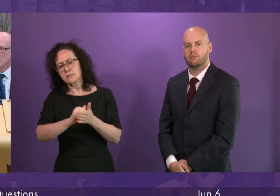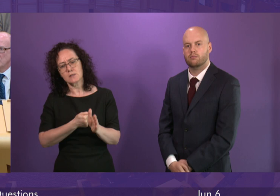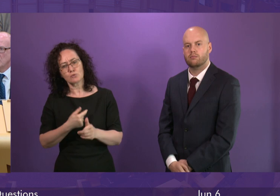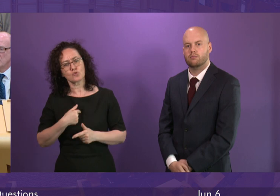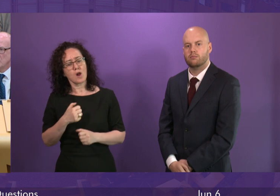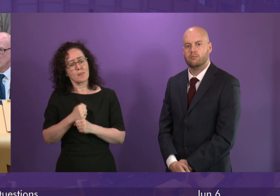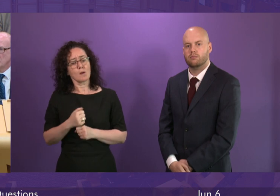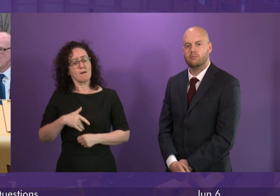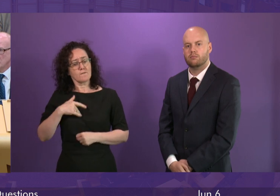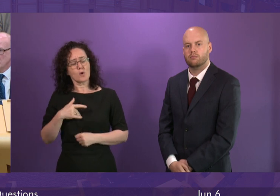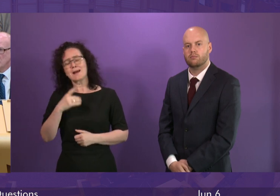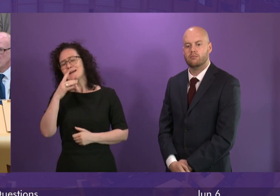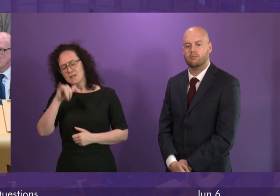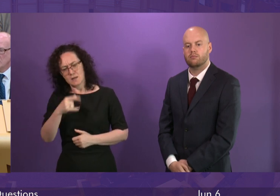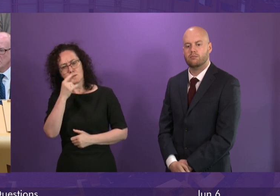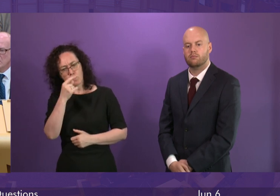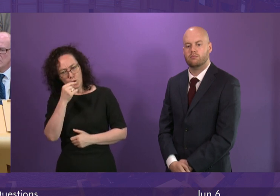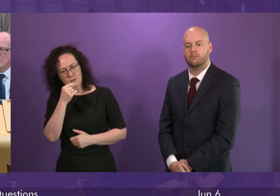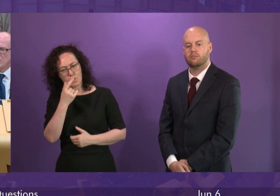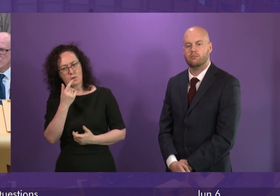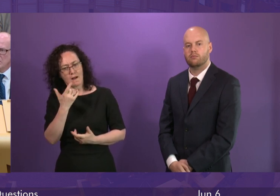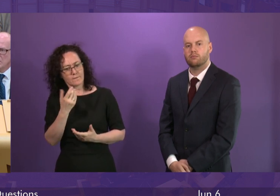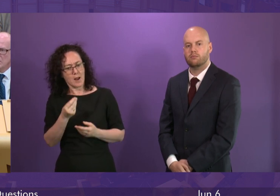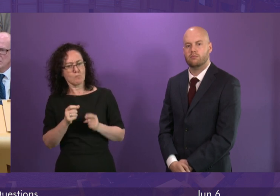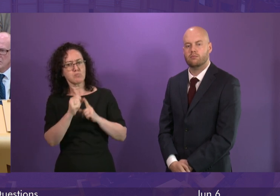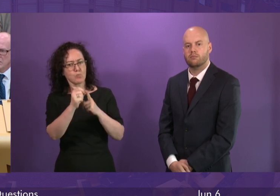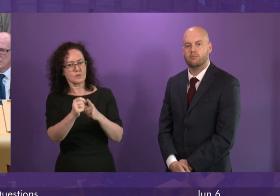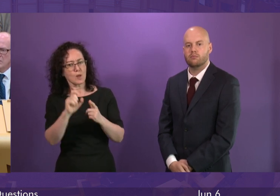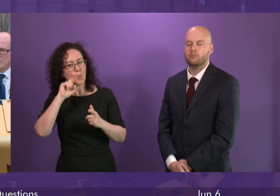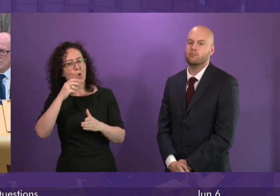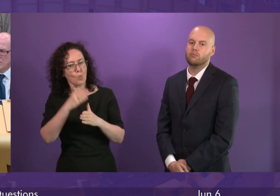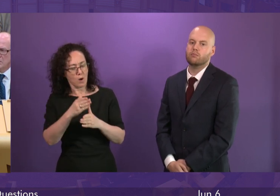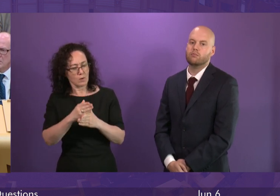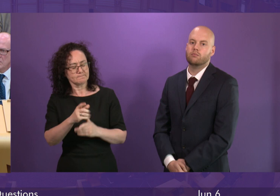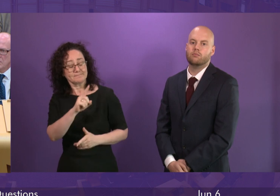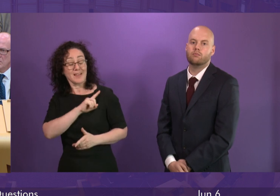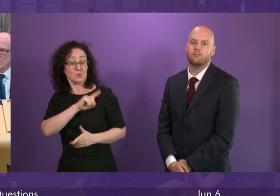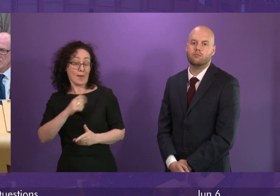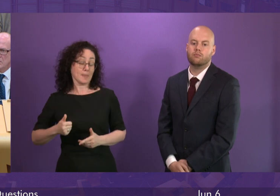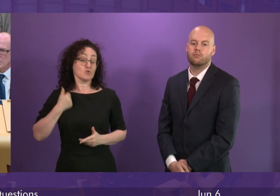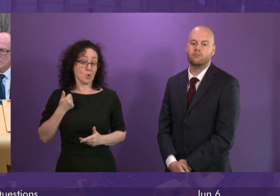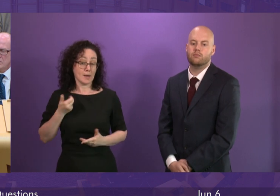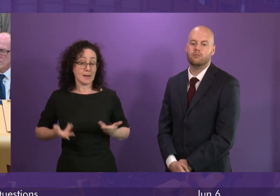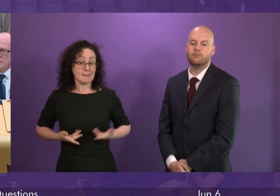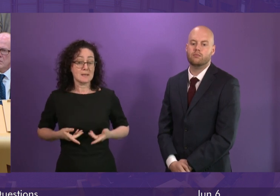proposition to be made. That is why the business minister was at Stoneywood this morning for